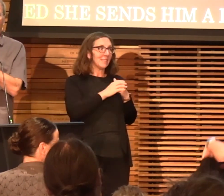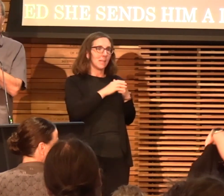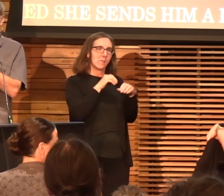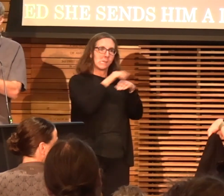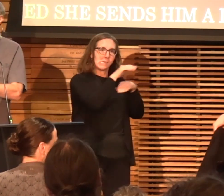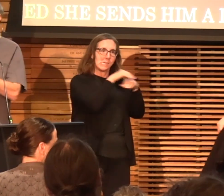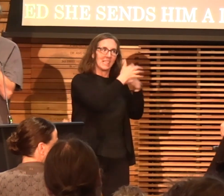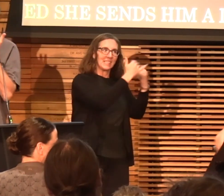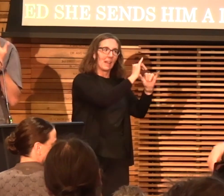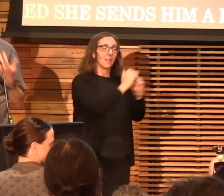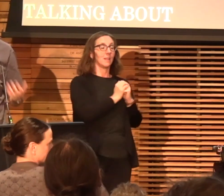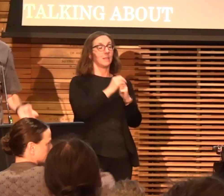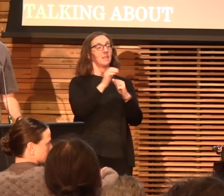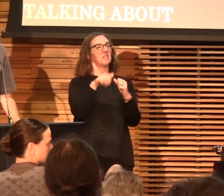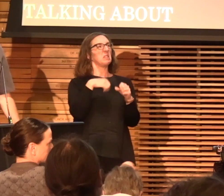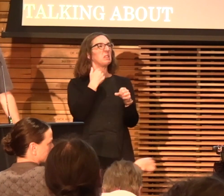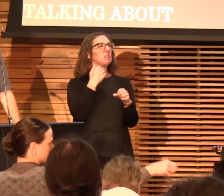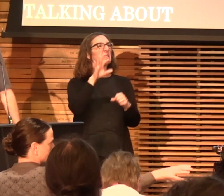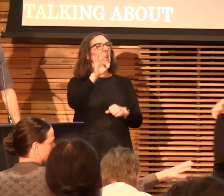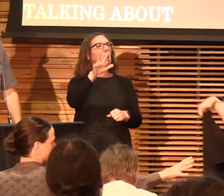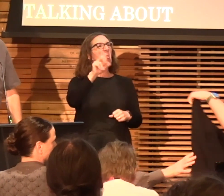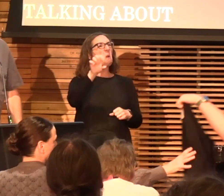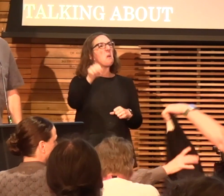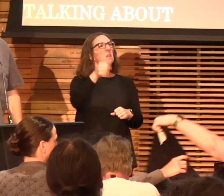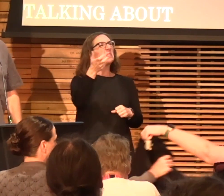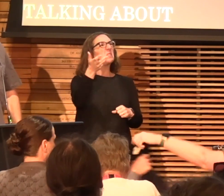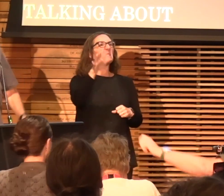talking about Russia being